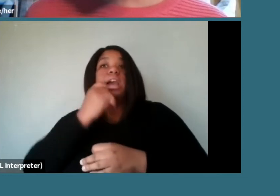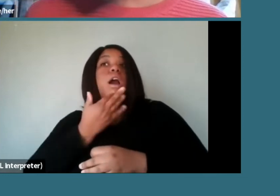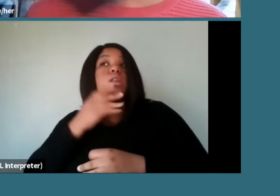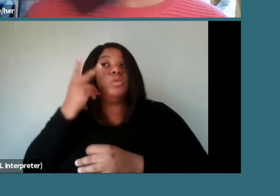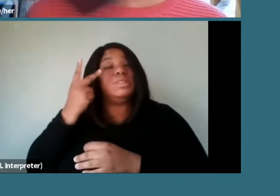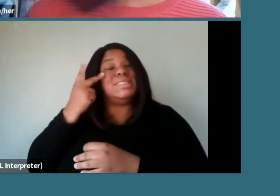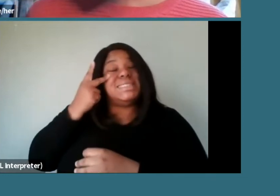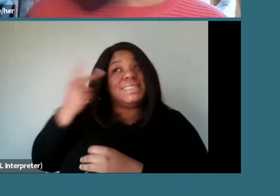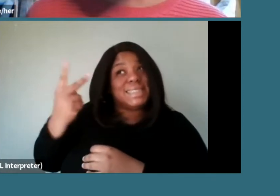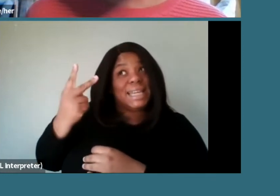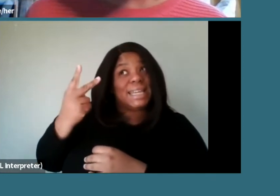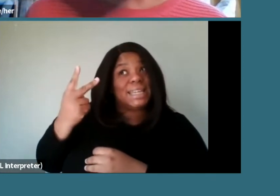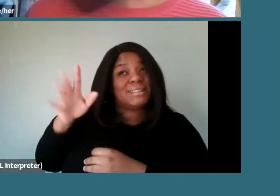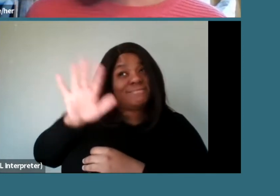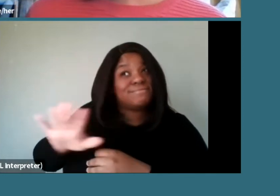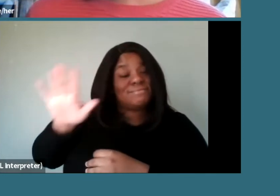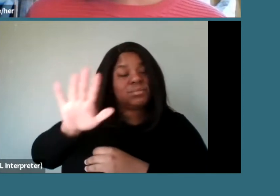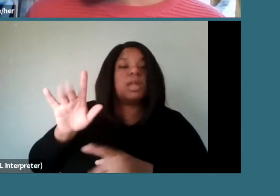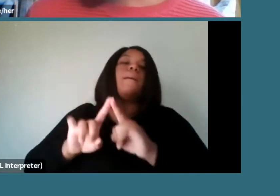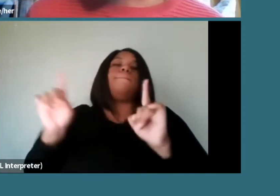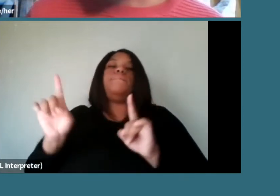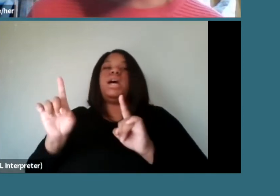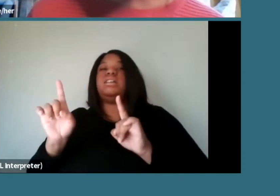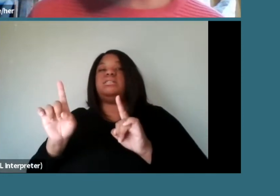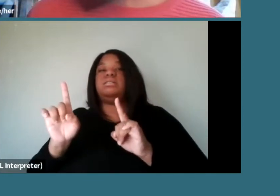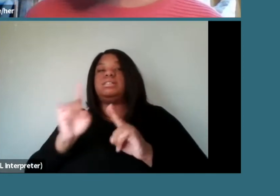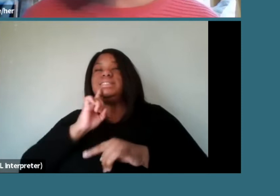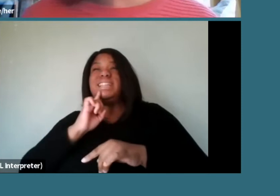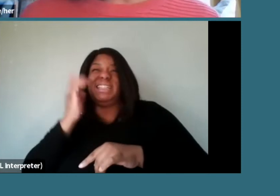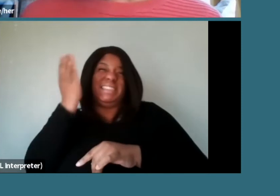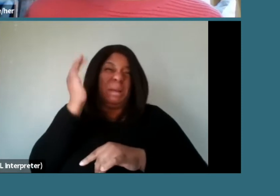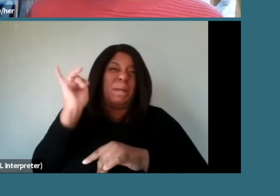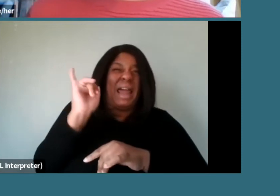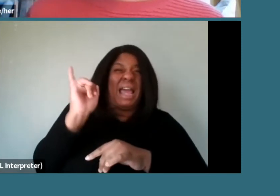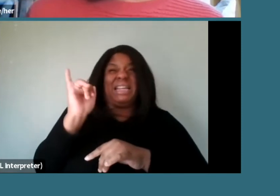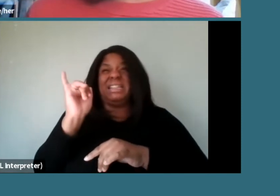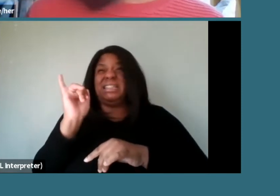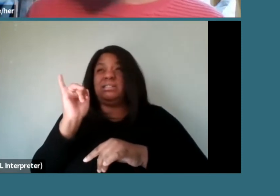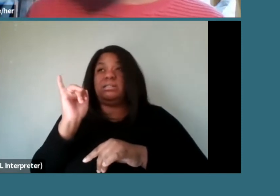I think by doing that, by saying it seems like it appears to be as opposed to it is.